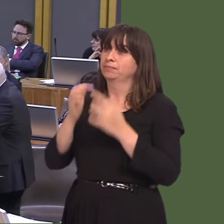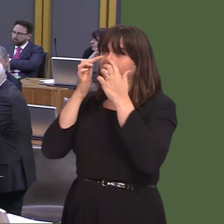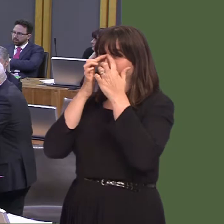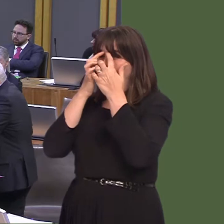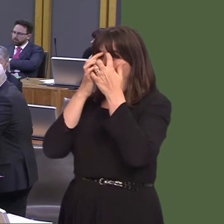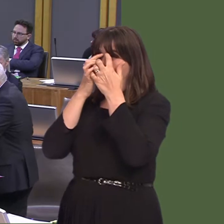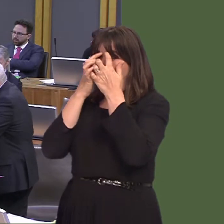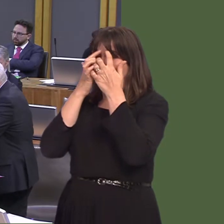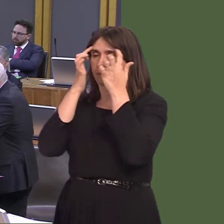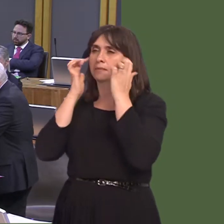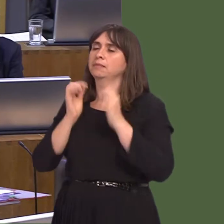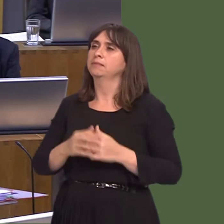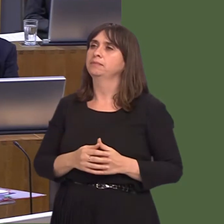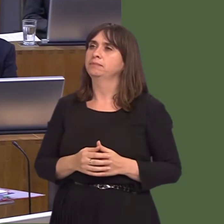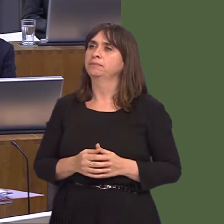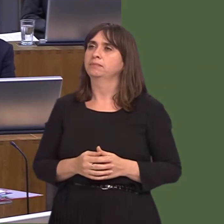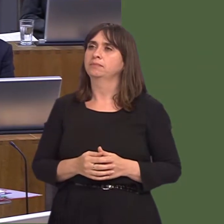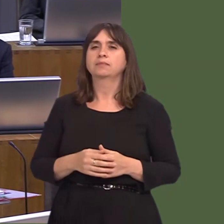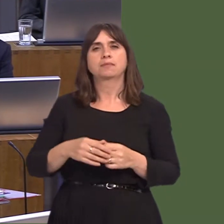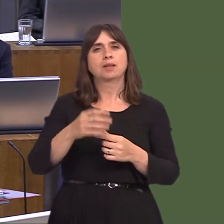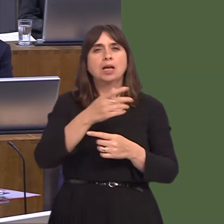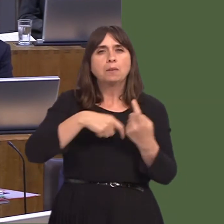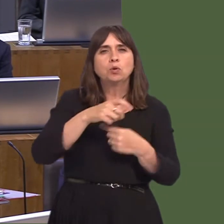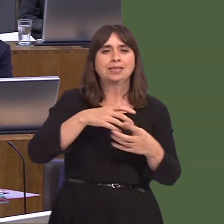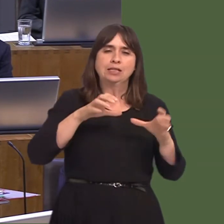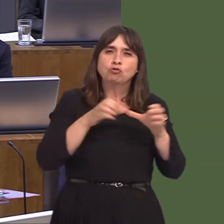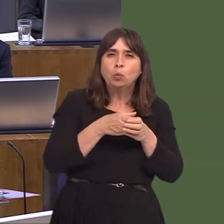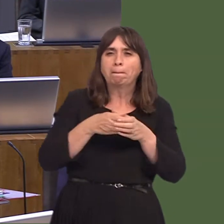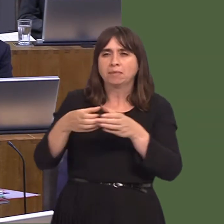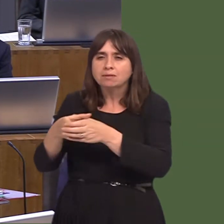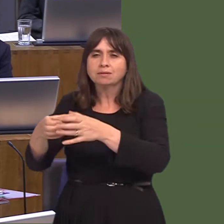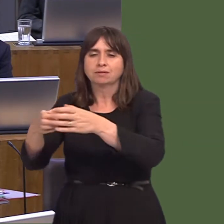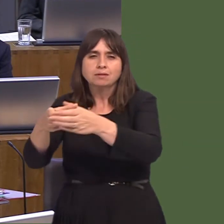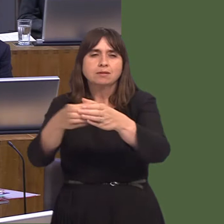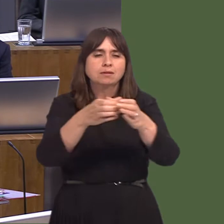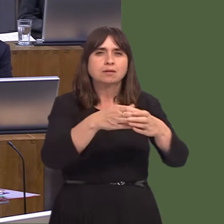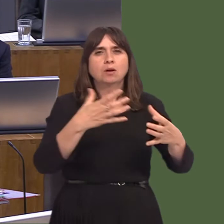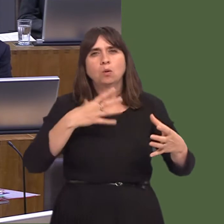What I'd direct communities and community groups to look at is the Wales for Africa small grant scheme.